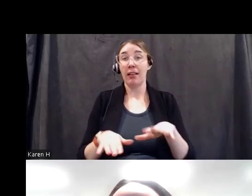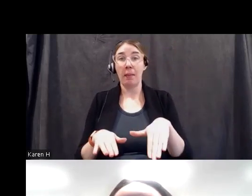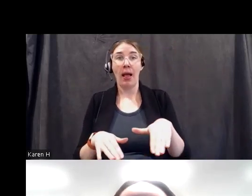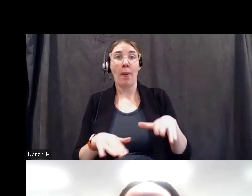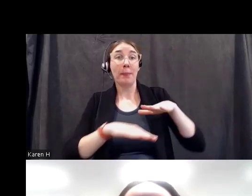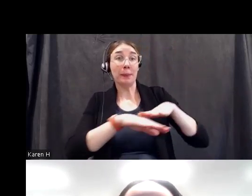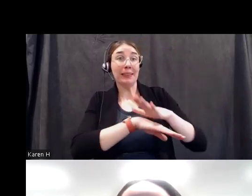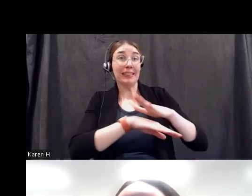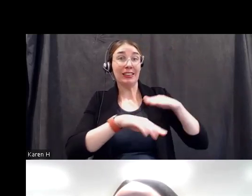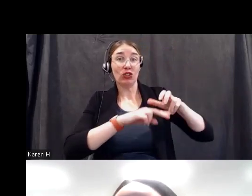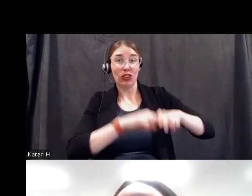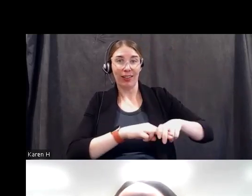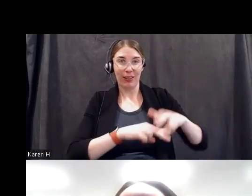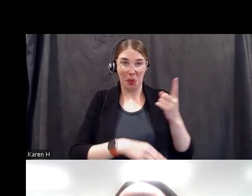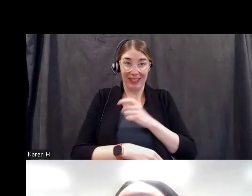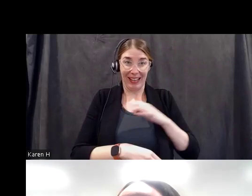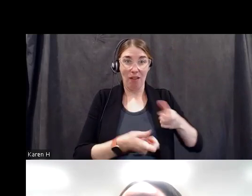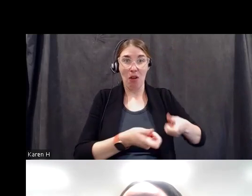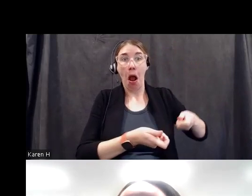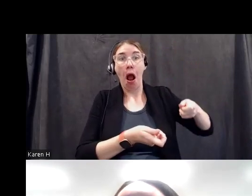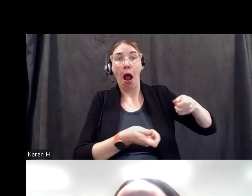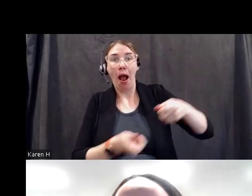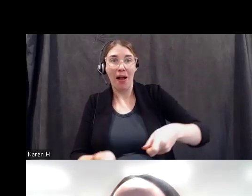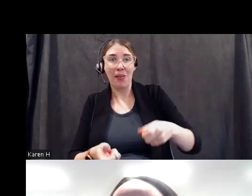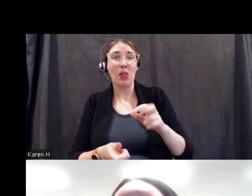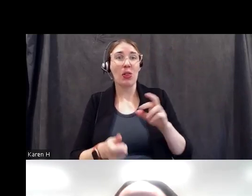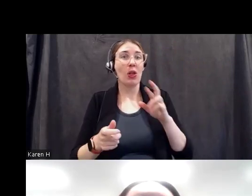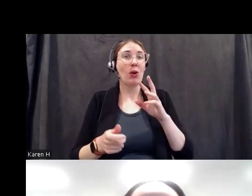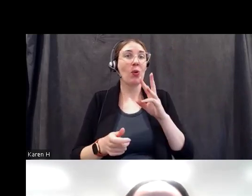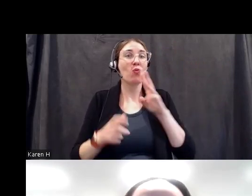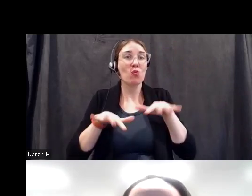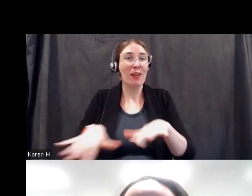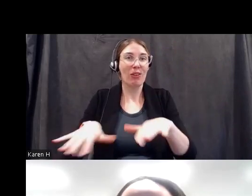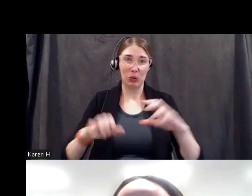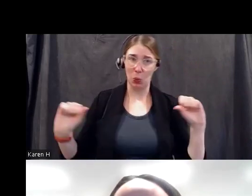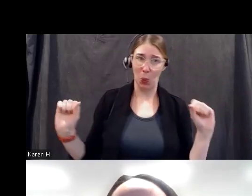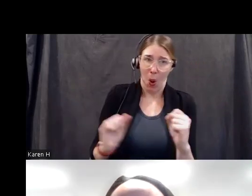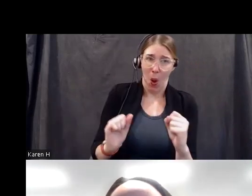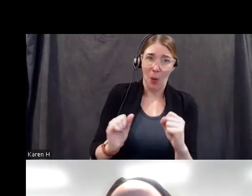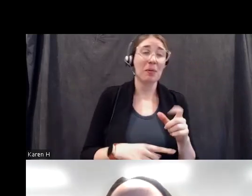pushed into the very cold Hudson River. But he was a champ and the chair worked perfectly.